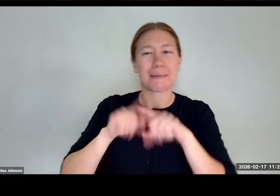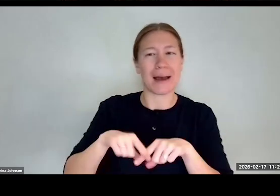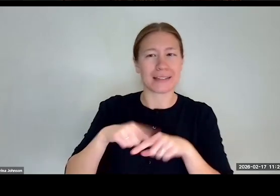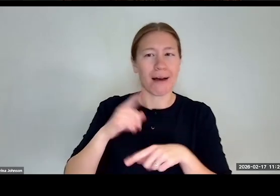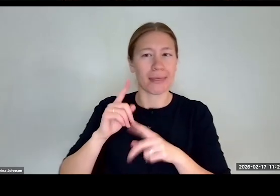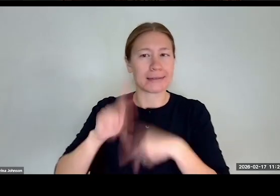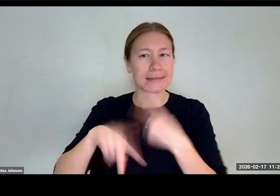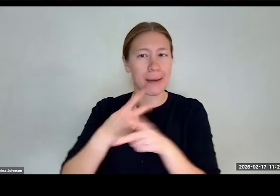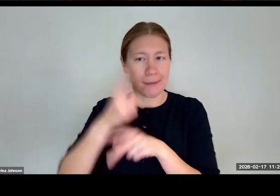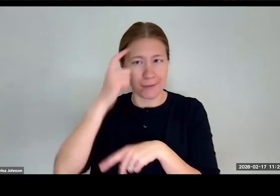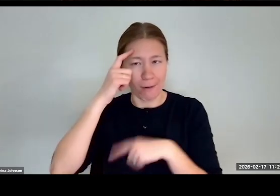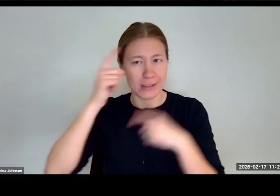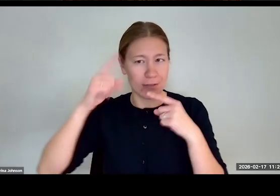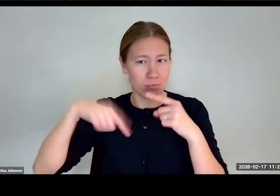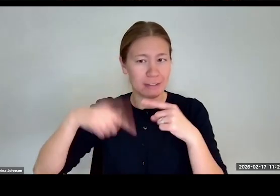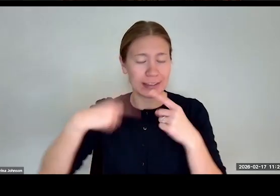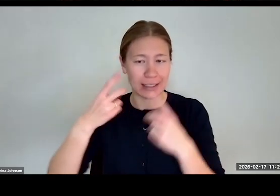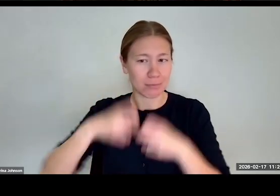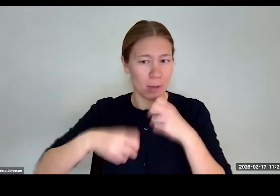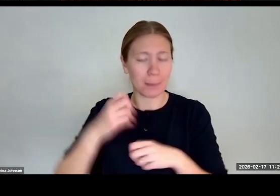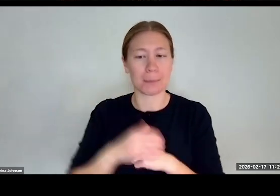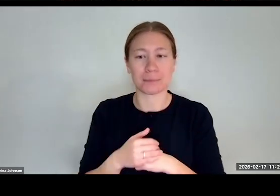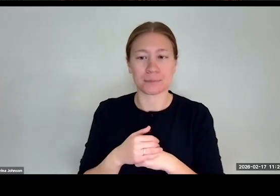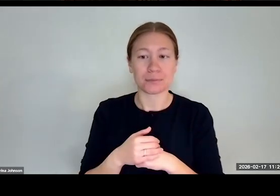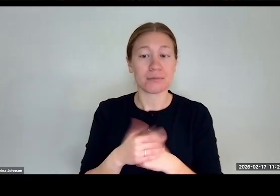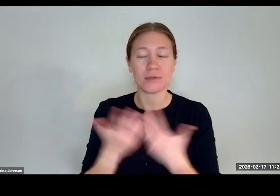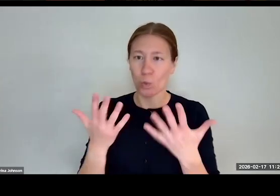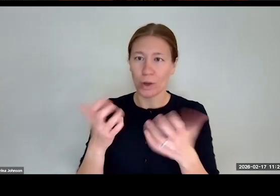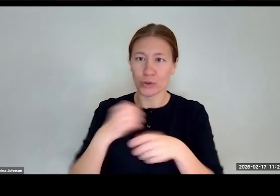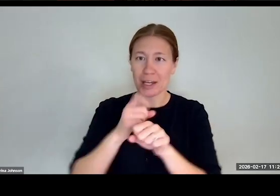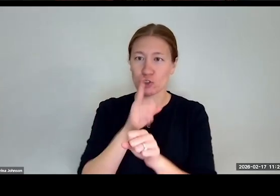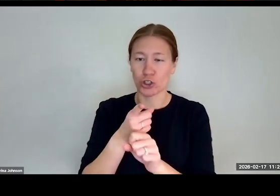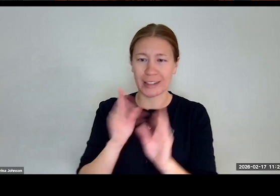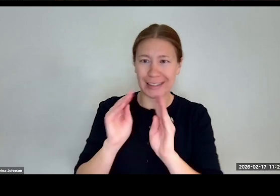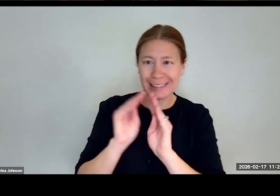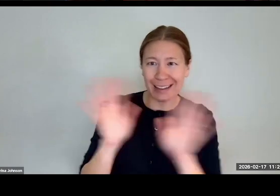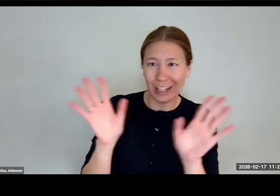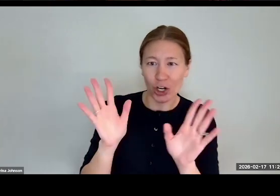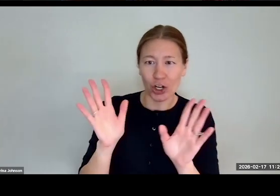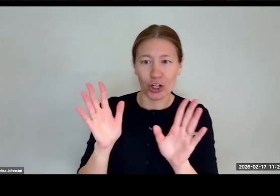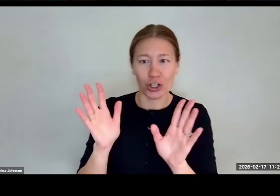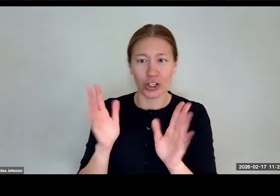So again, we wanna try to make sure that those are visually distinguishable too and not exactly like carbon copies that are flipped of each other.